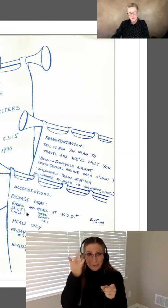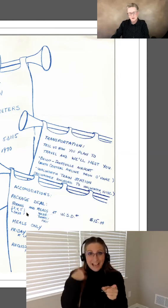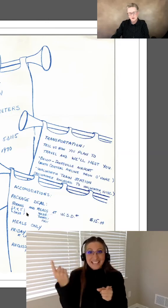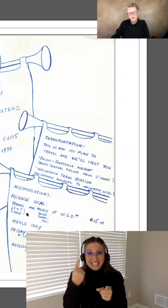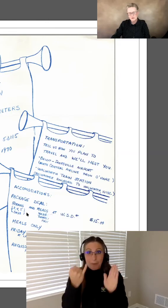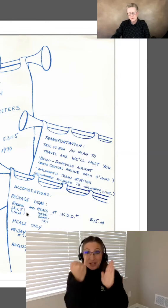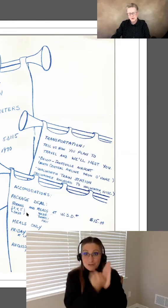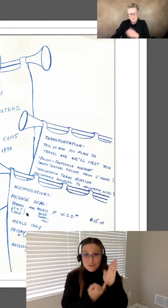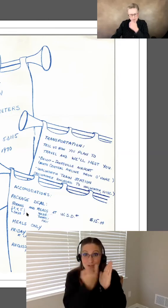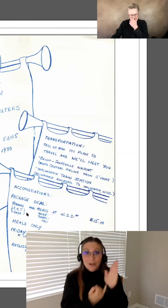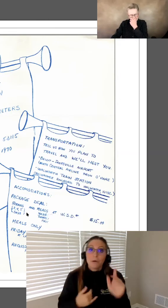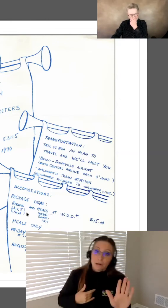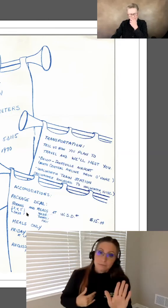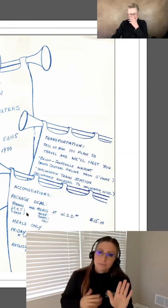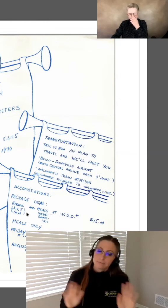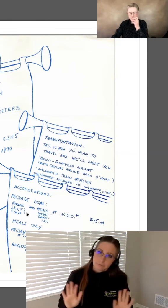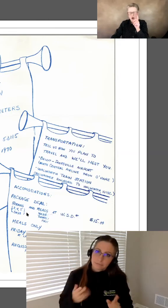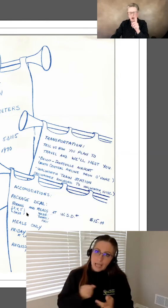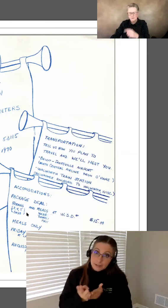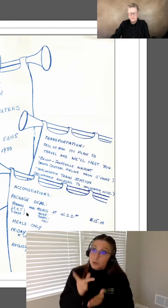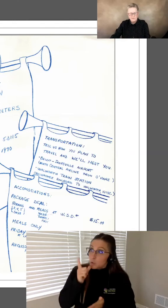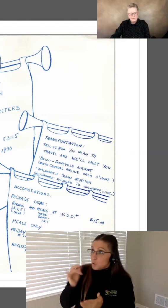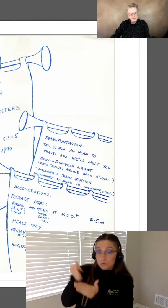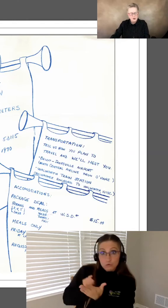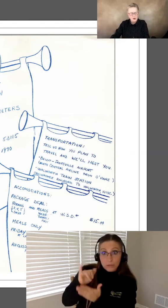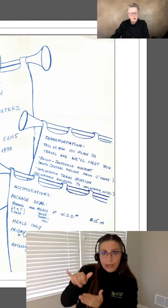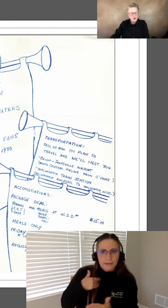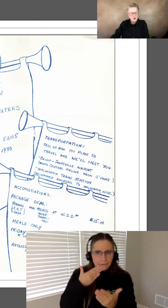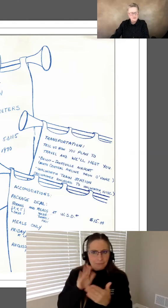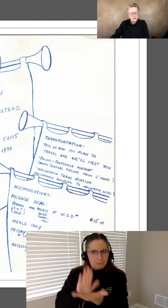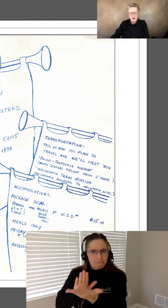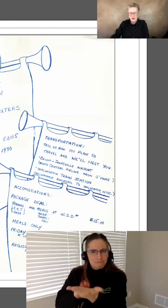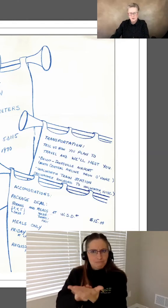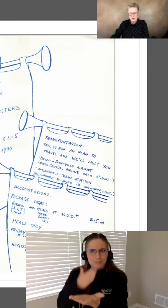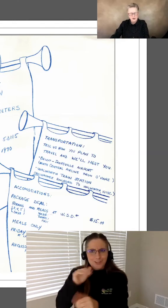well whoever drew it you did a good job so I don't want anybody to feel bad but I just